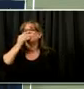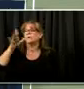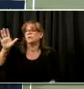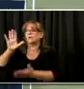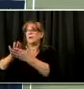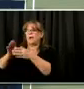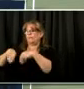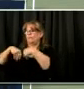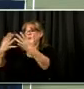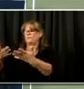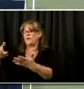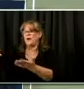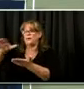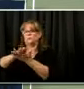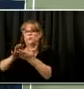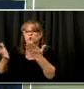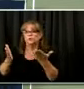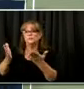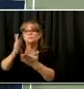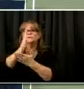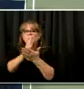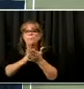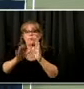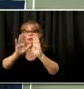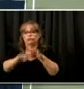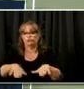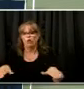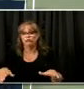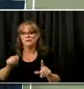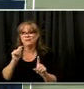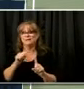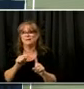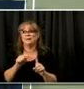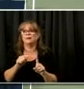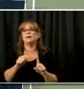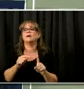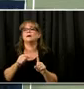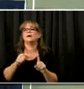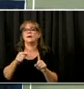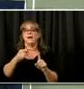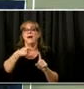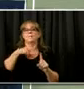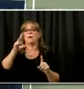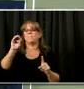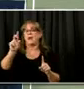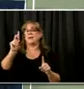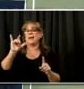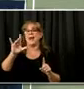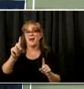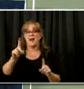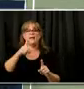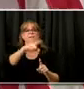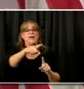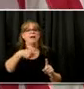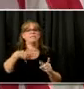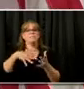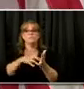children on the ieps must come in to receive so ask me in a week whether we have reached